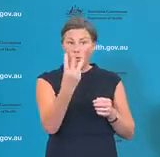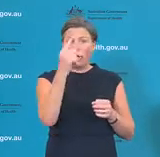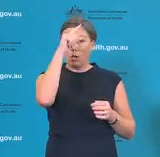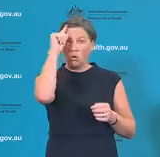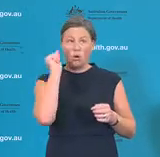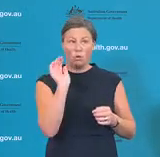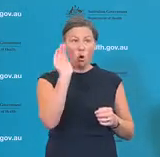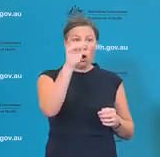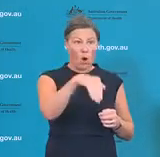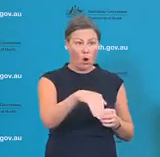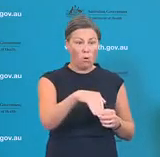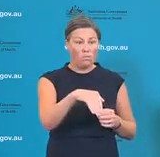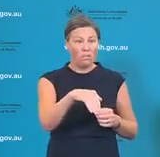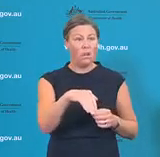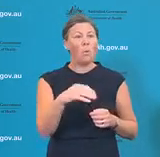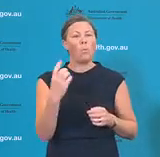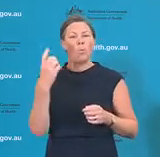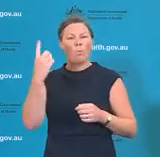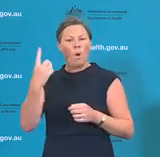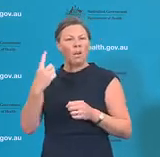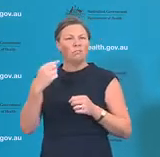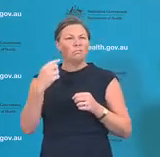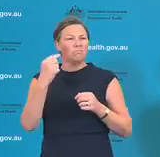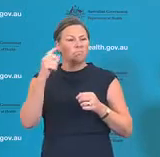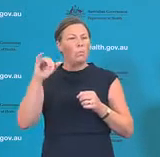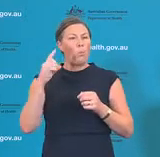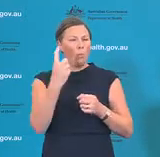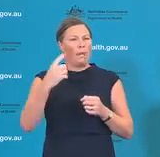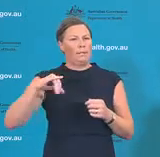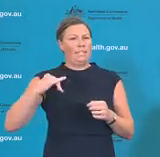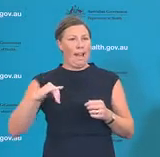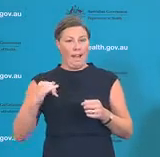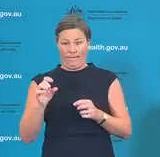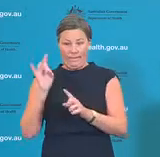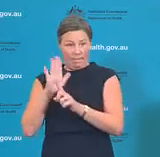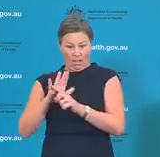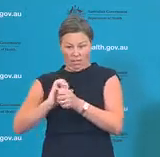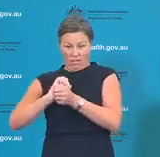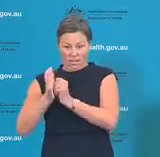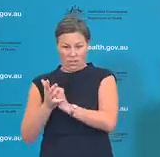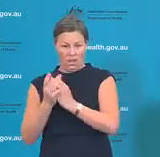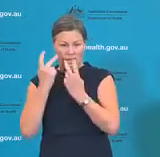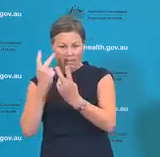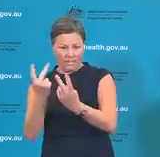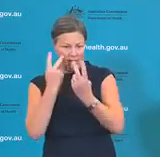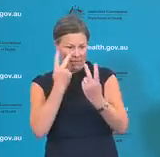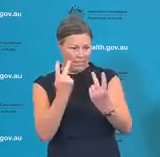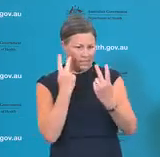by a sick healthcare work. About 500 tests done and the result is that only one person has tested positive.